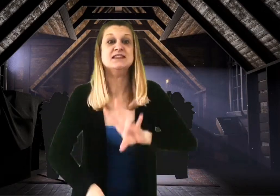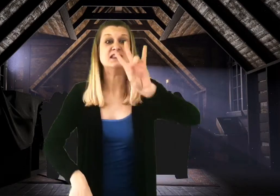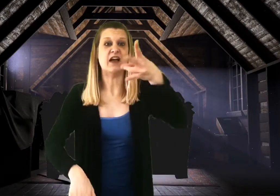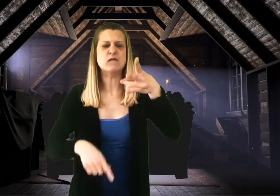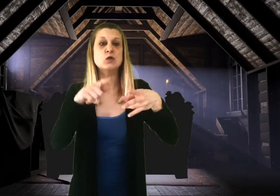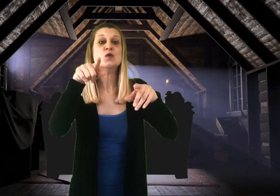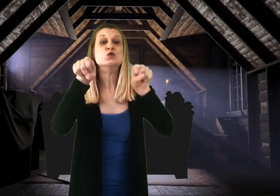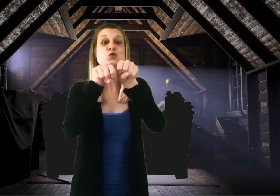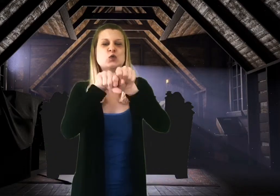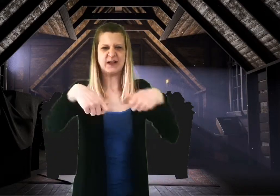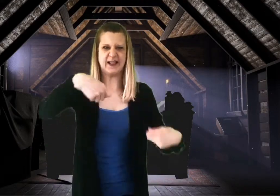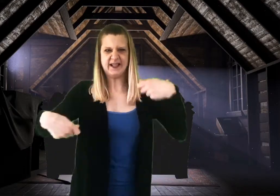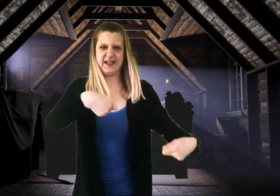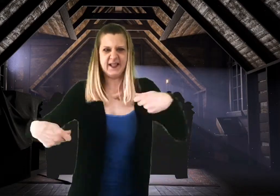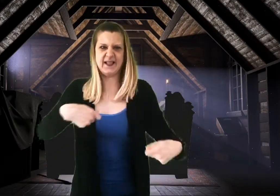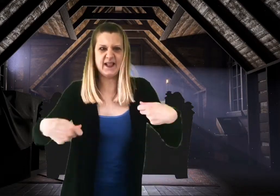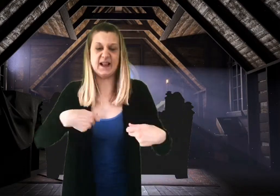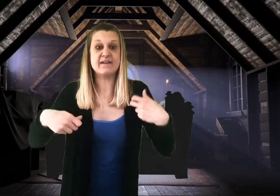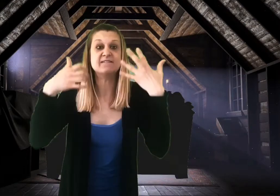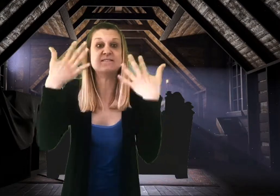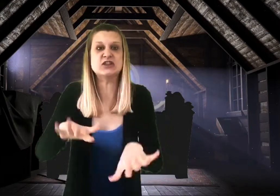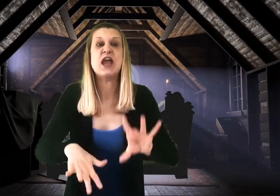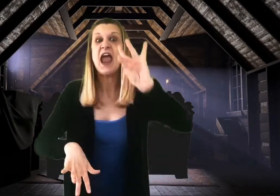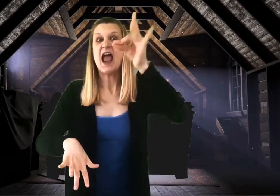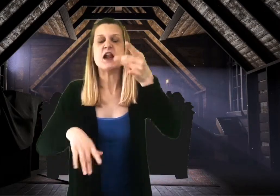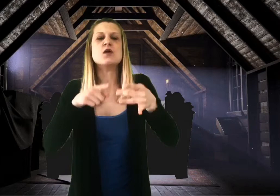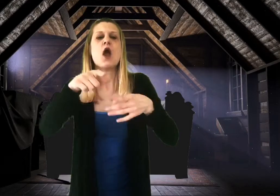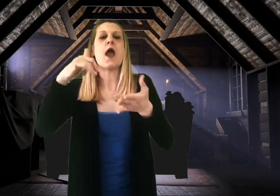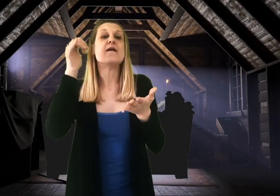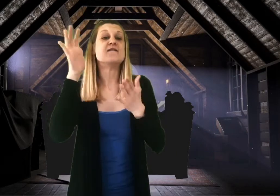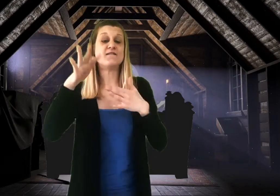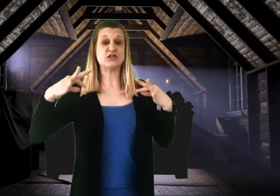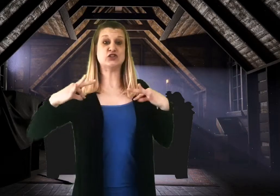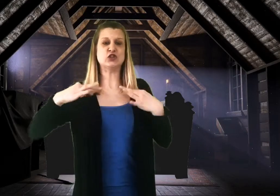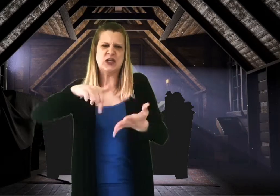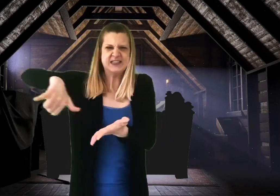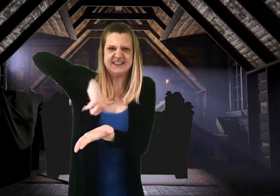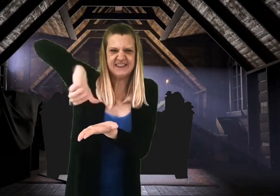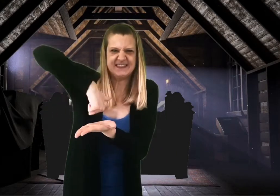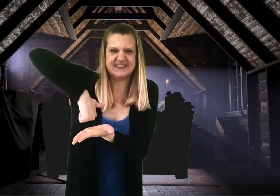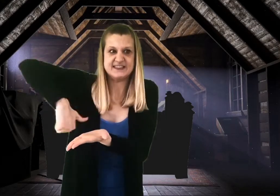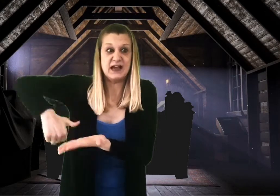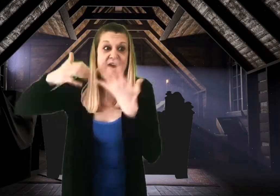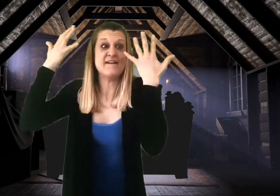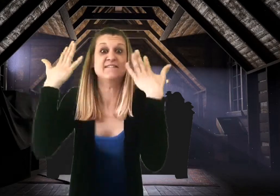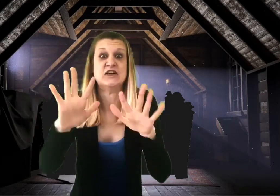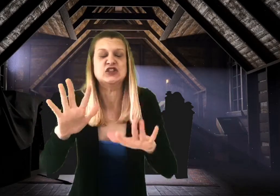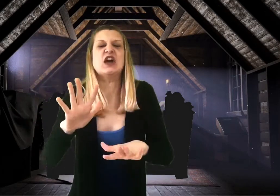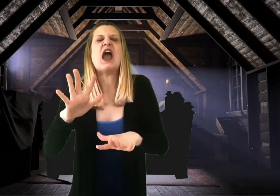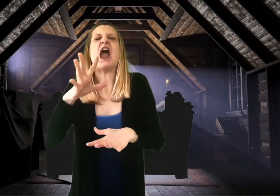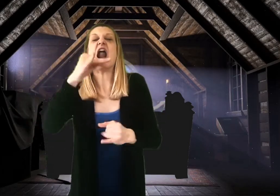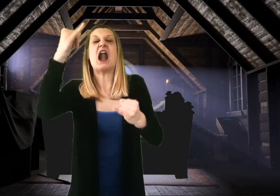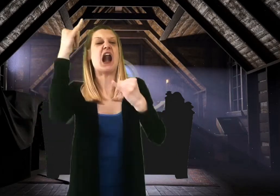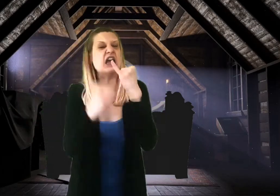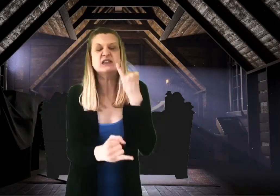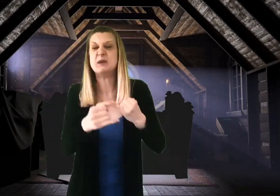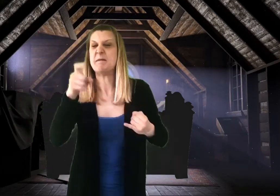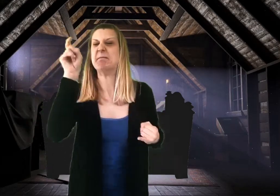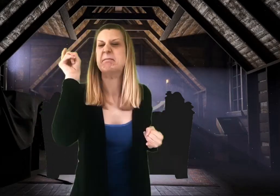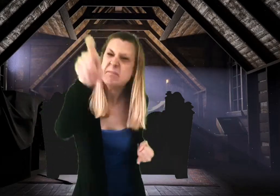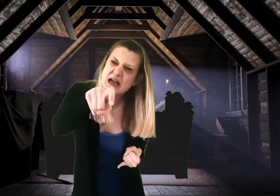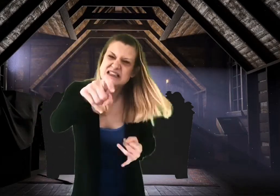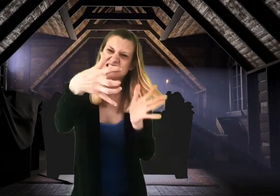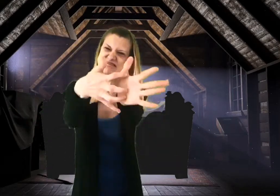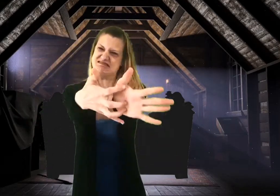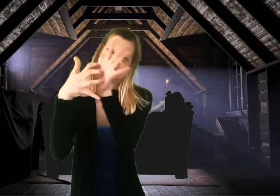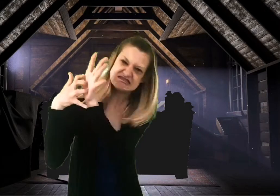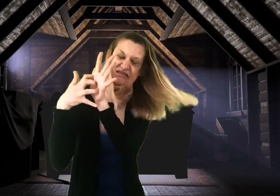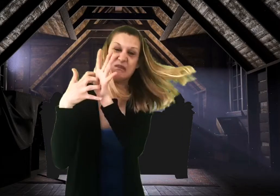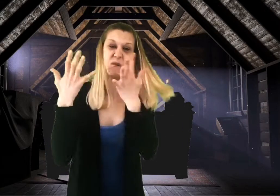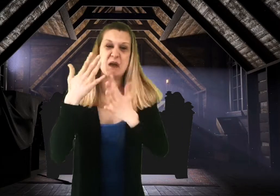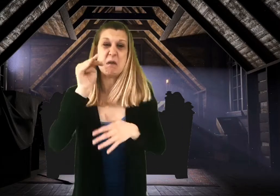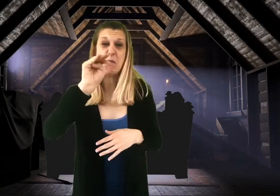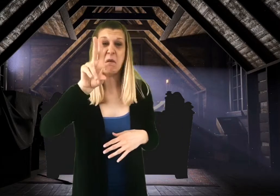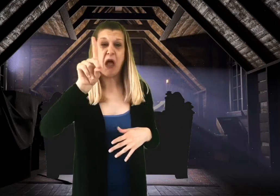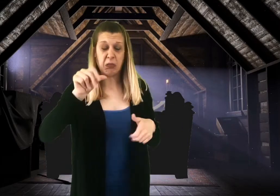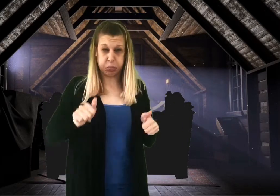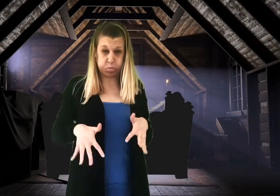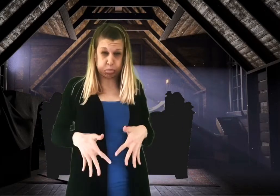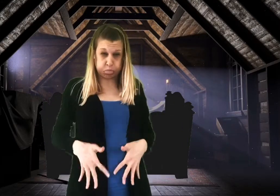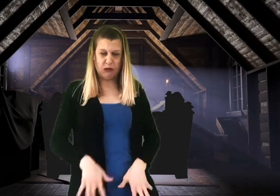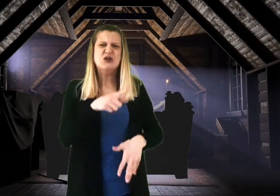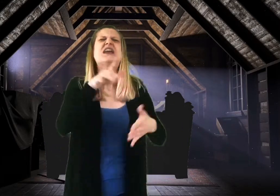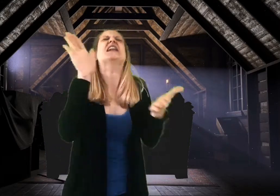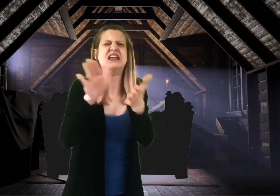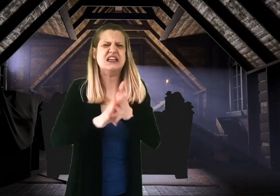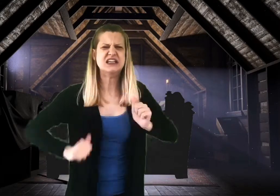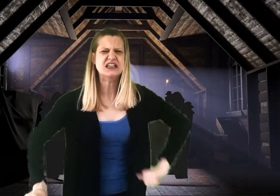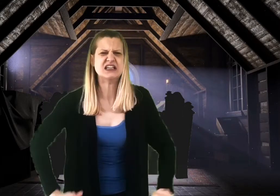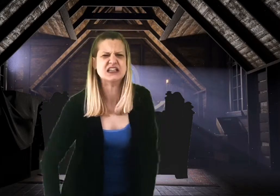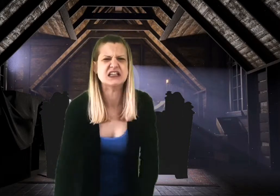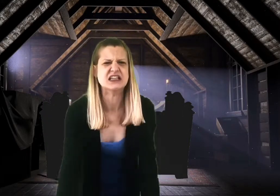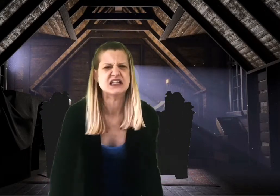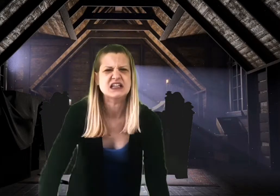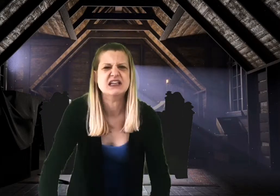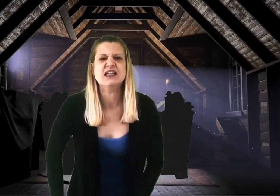polish your shoes, iron your shirt, and for heaven’s sake, get all that mud off your pants!